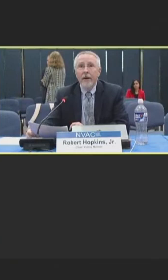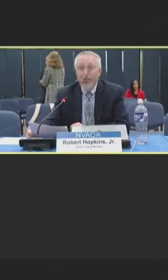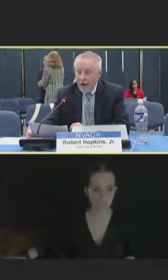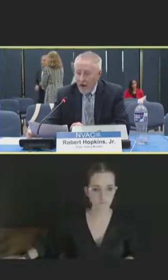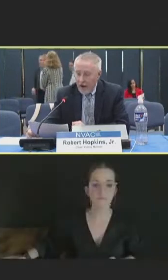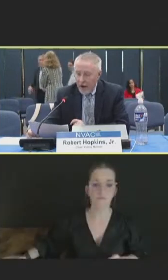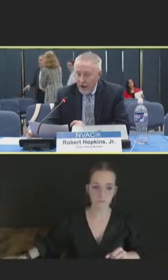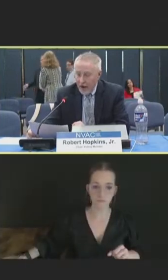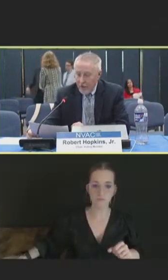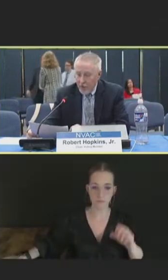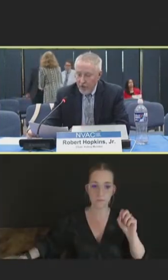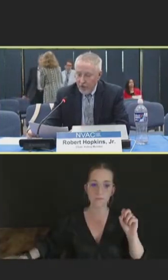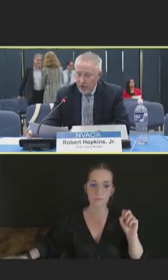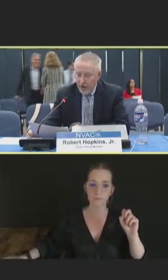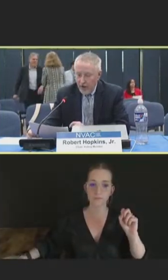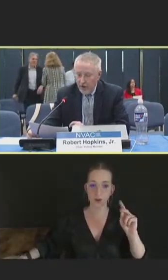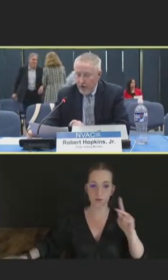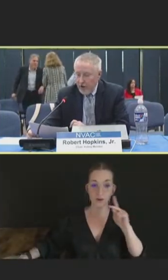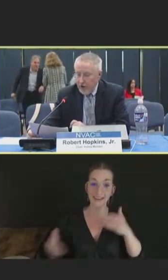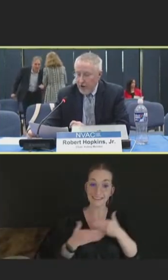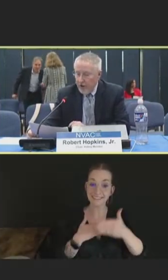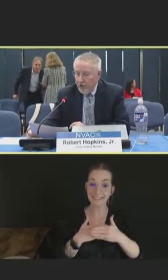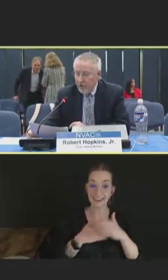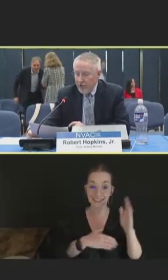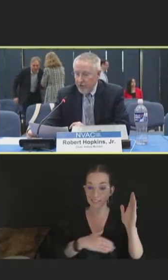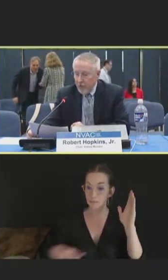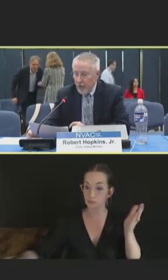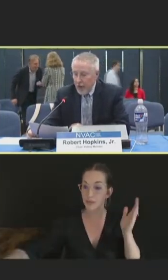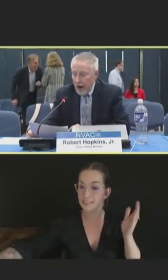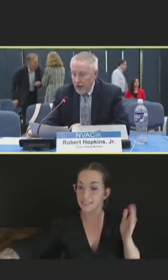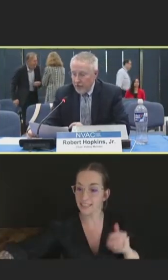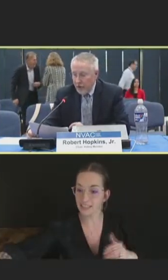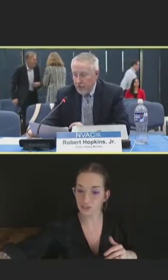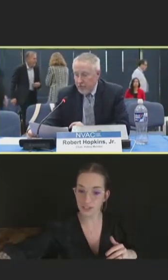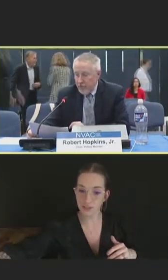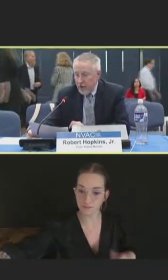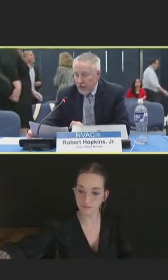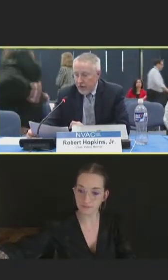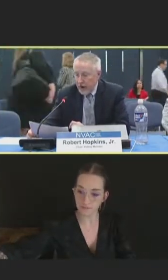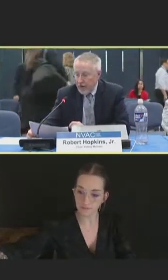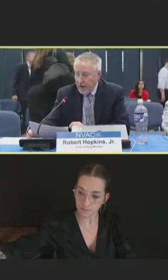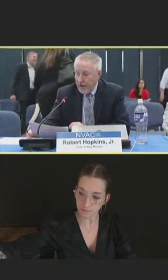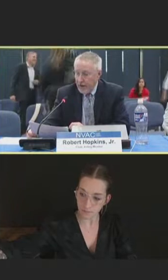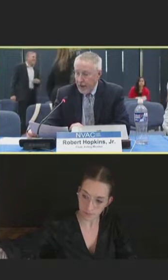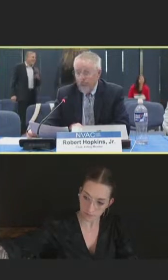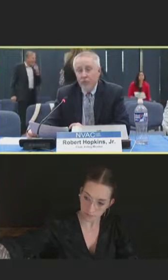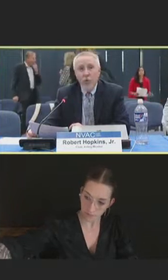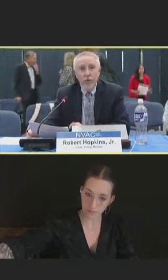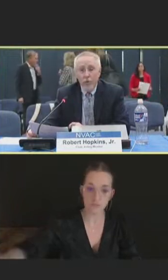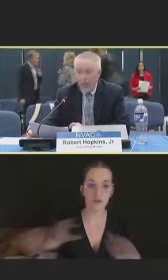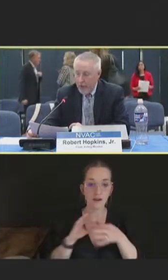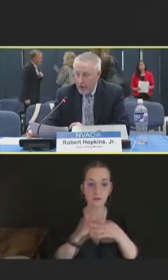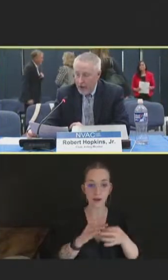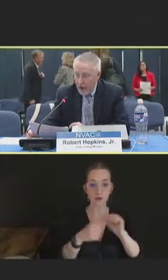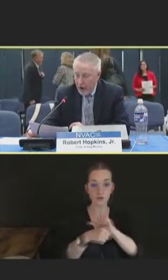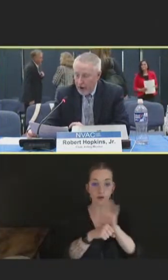Robert Hopkins: Our next presentation is a somber milestone. COVID-19 claims more than one million Americans.